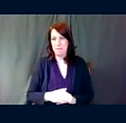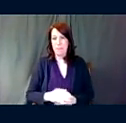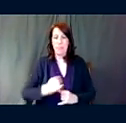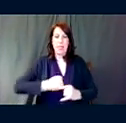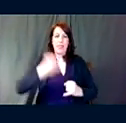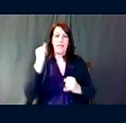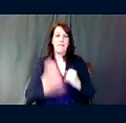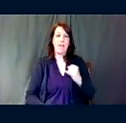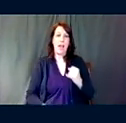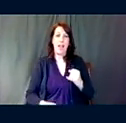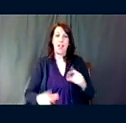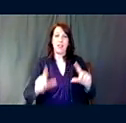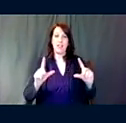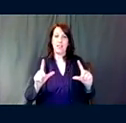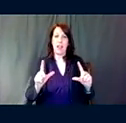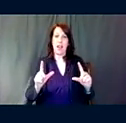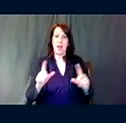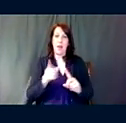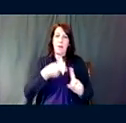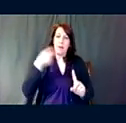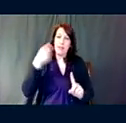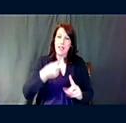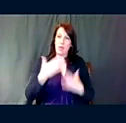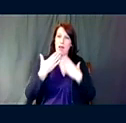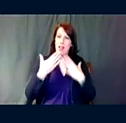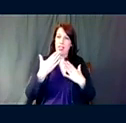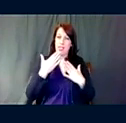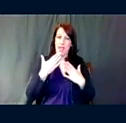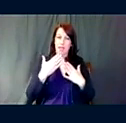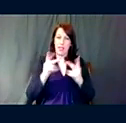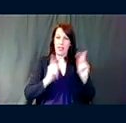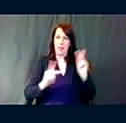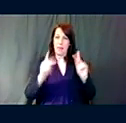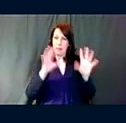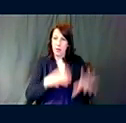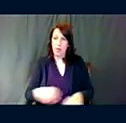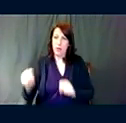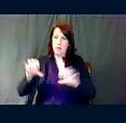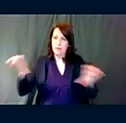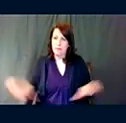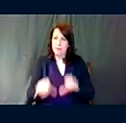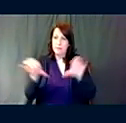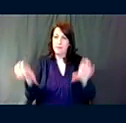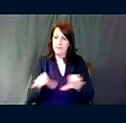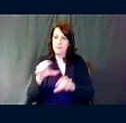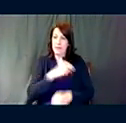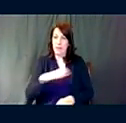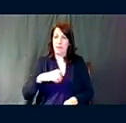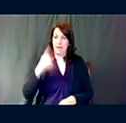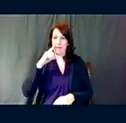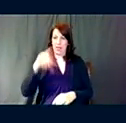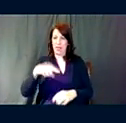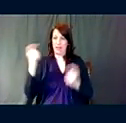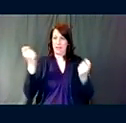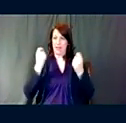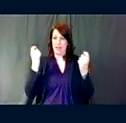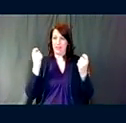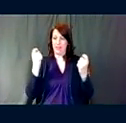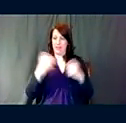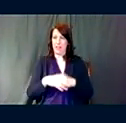PEOPLE ALONG. THE FINAL SLIDE, I WANT TO PARTICULARLY THANK THE PEOPLE WHO PULLED THIS TOGETHER.